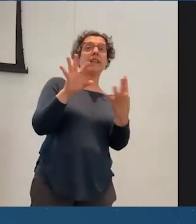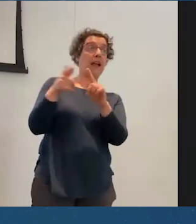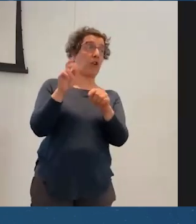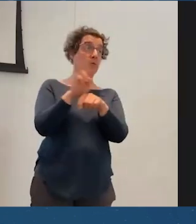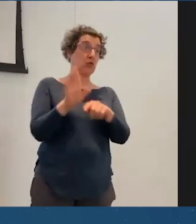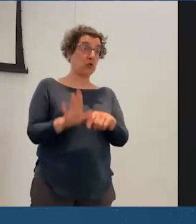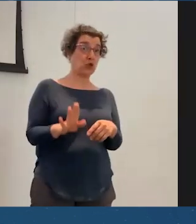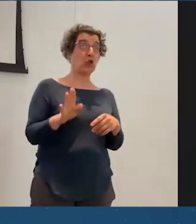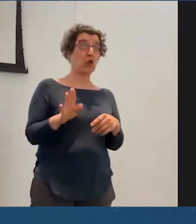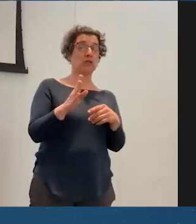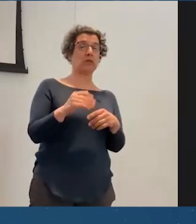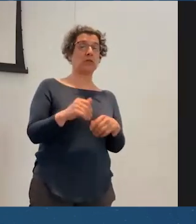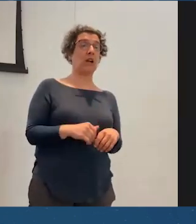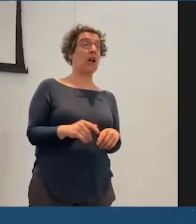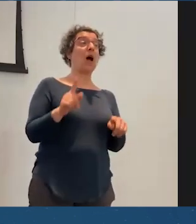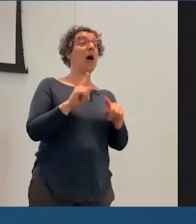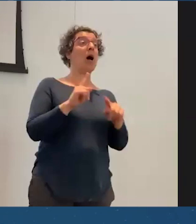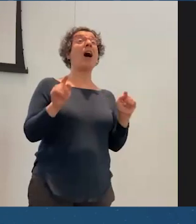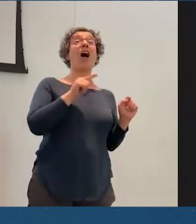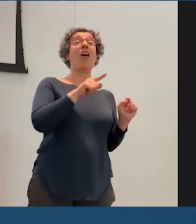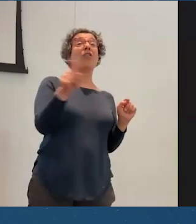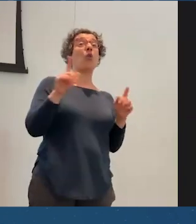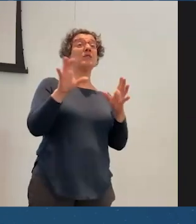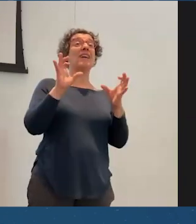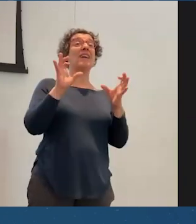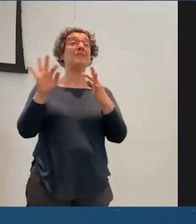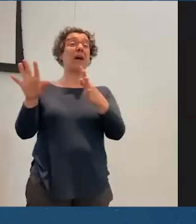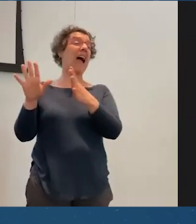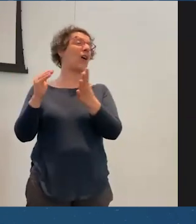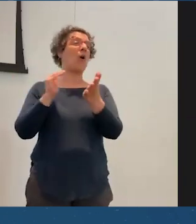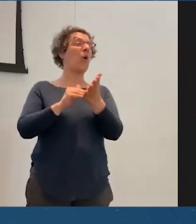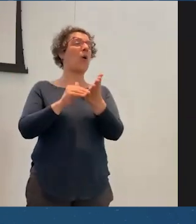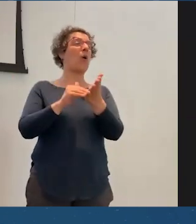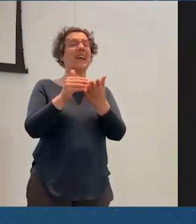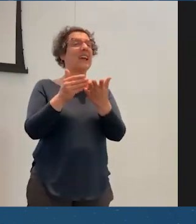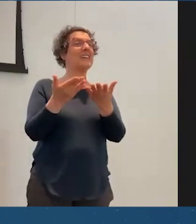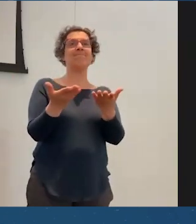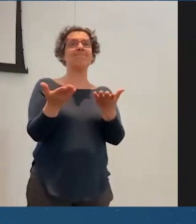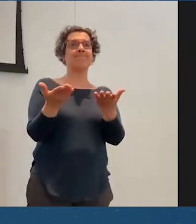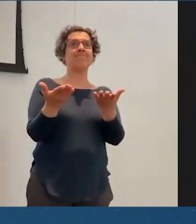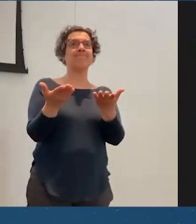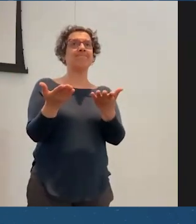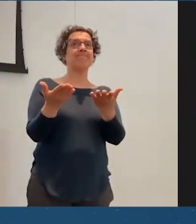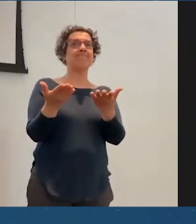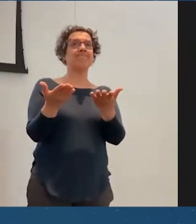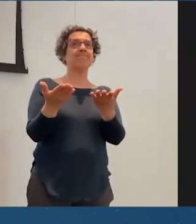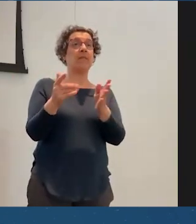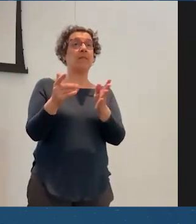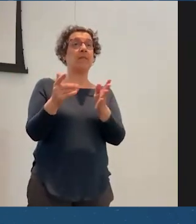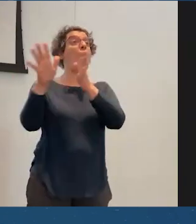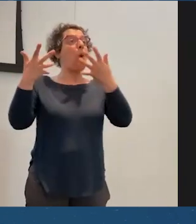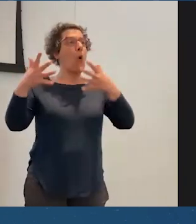But at this stage, those kind of feedback sessions are oftentimes further out in the product development process